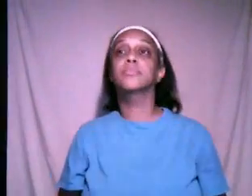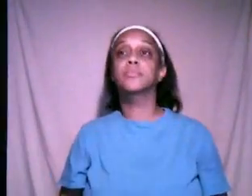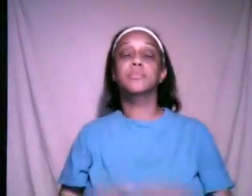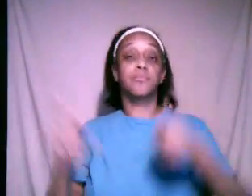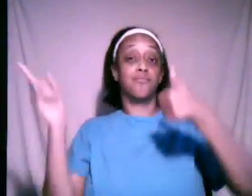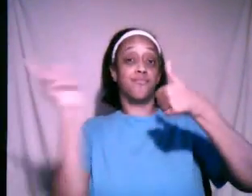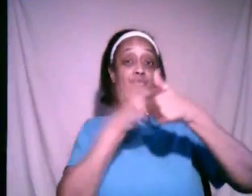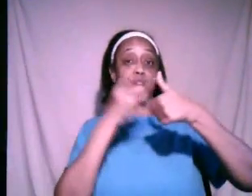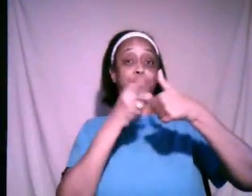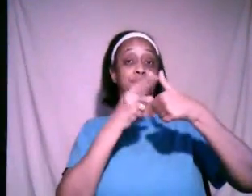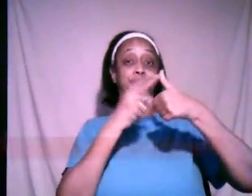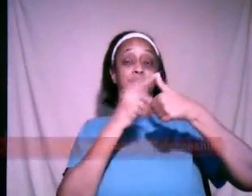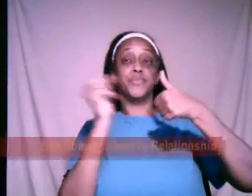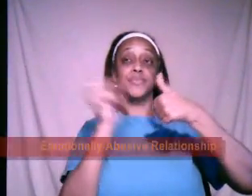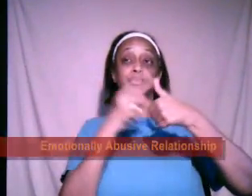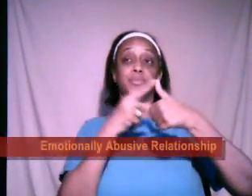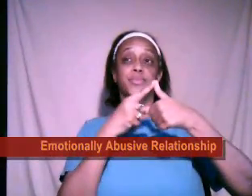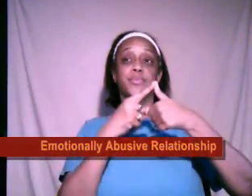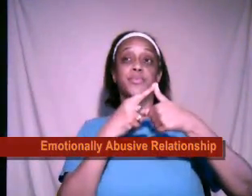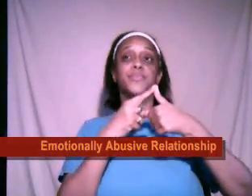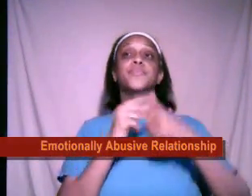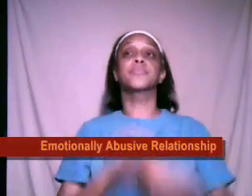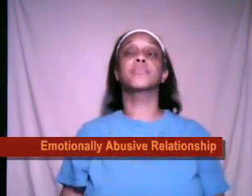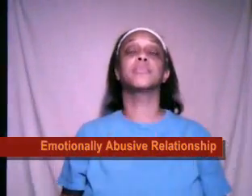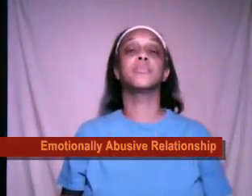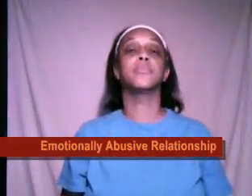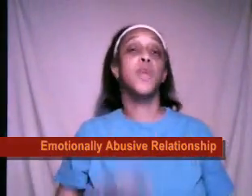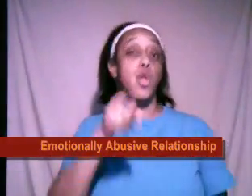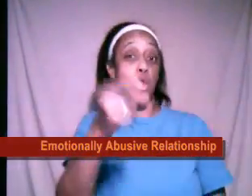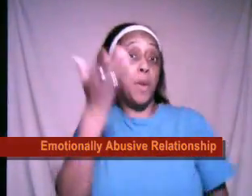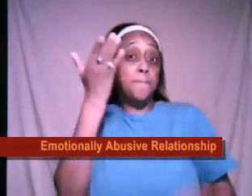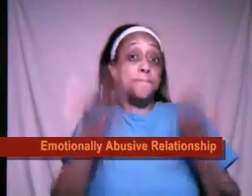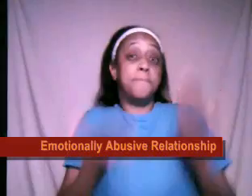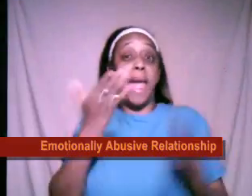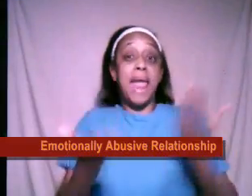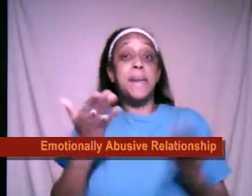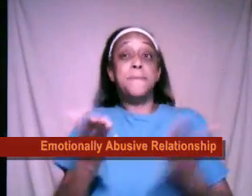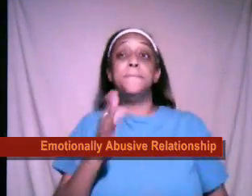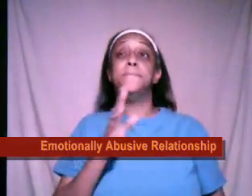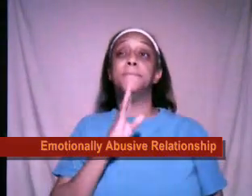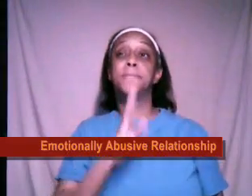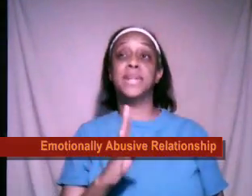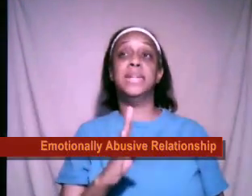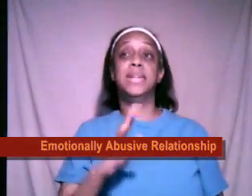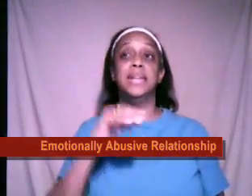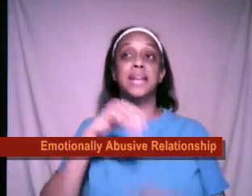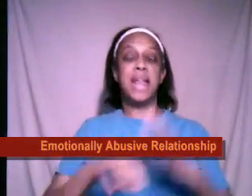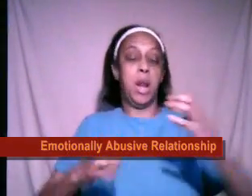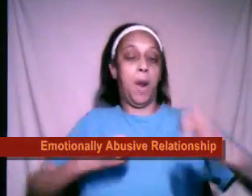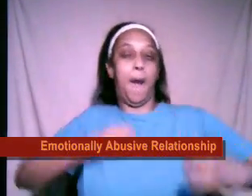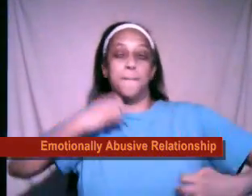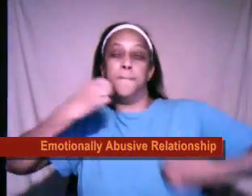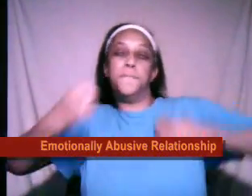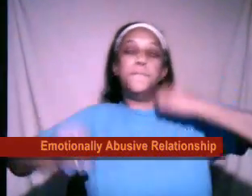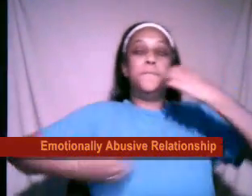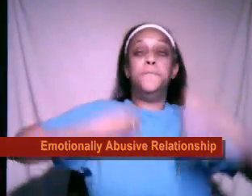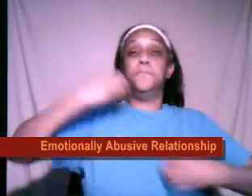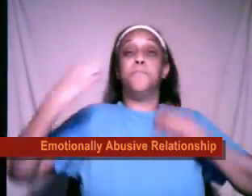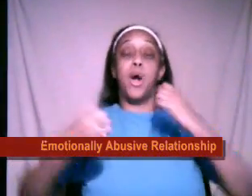1. You may be in an emotionally